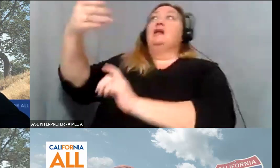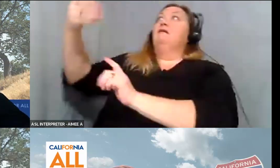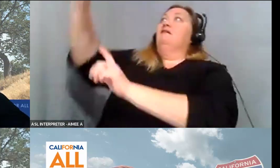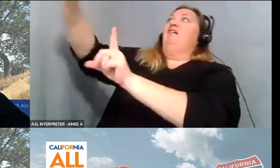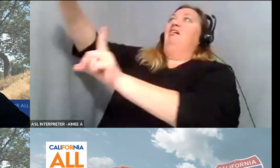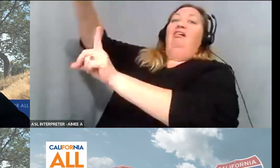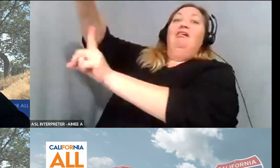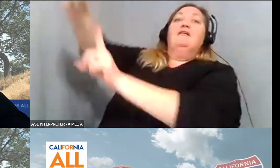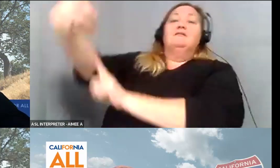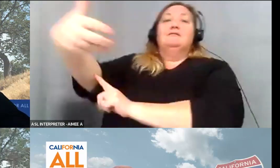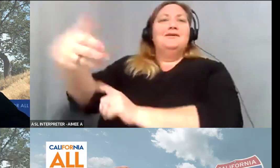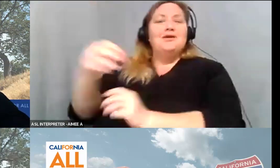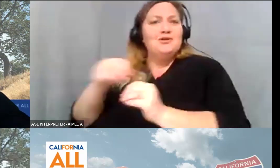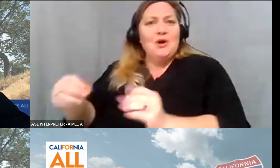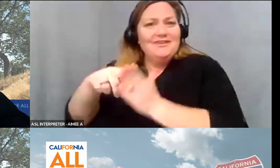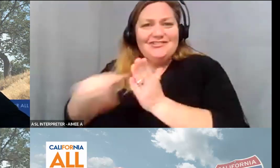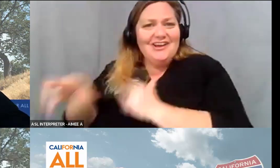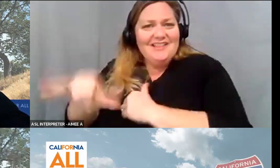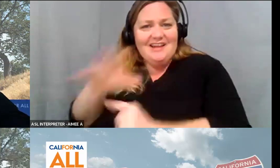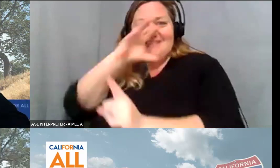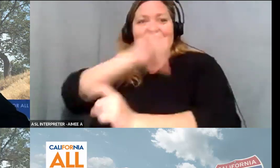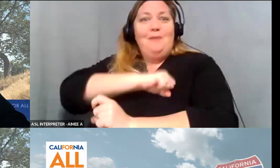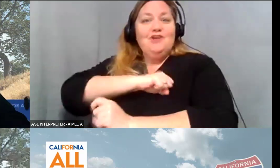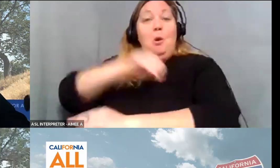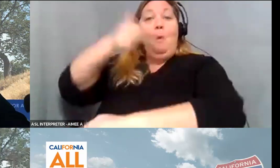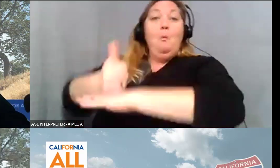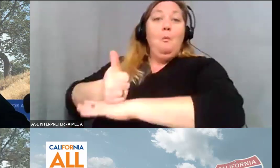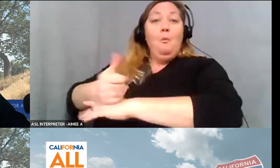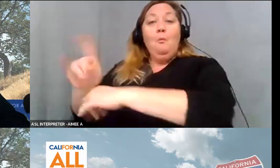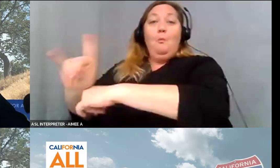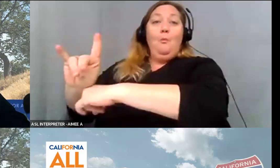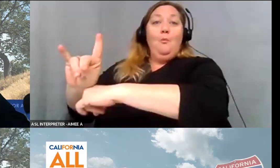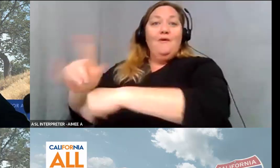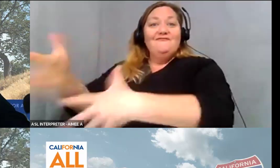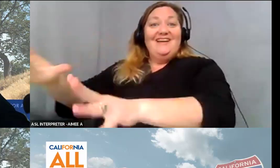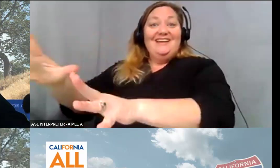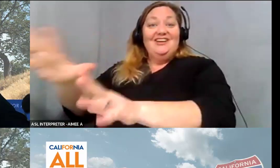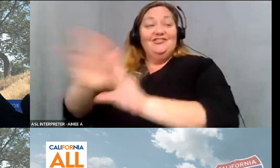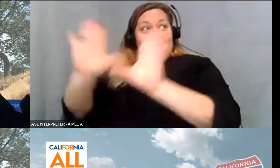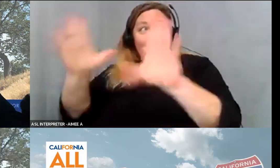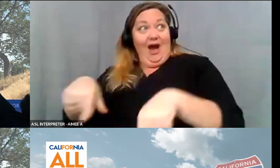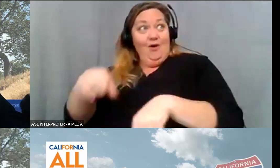checking on that. There's this assumption because that housing development says they offer Internet